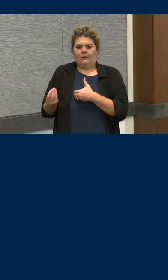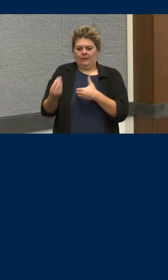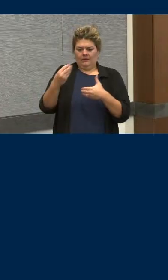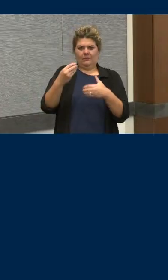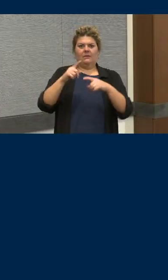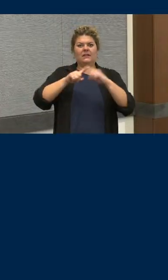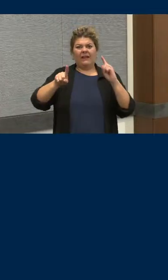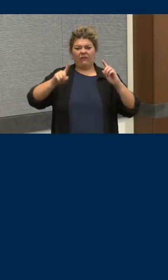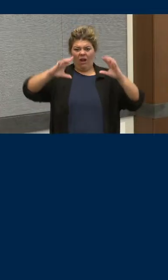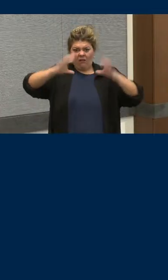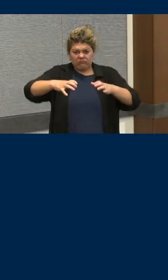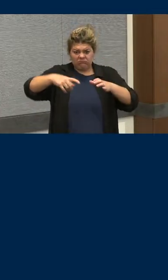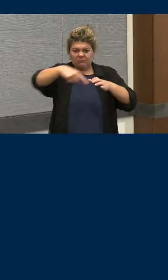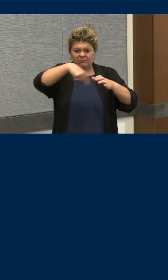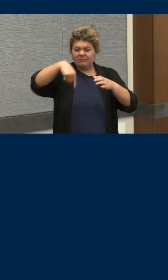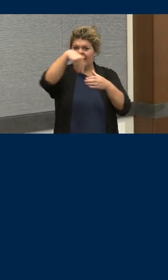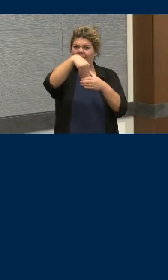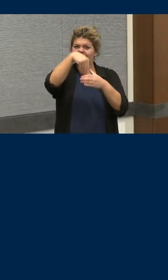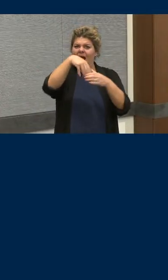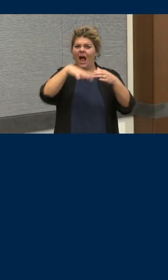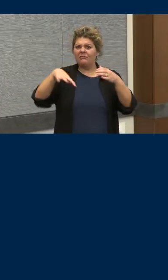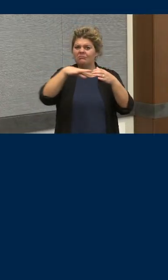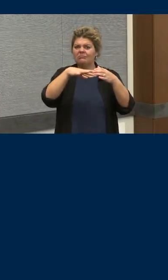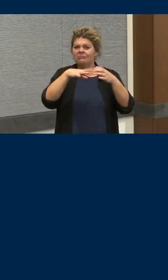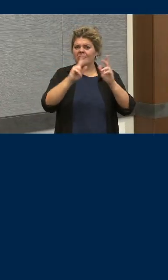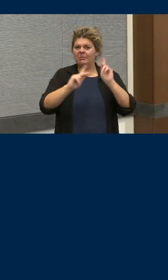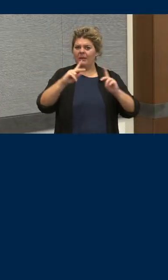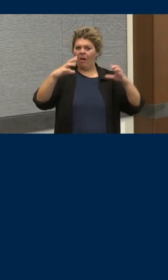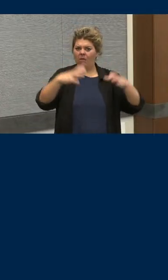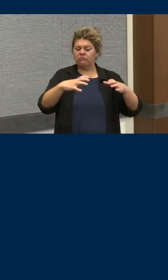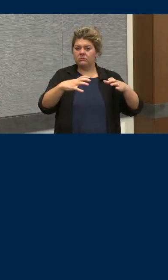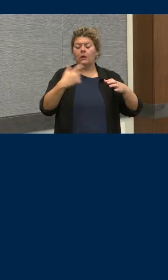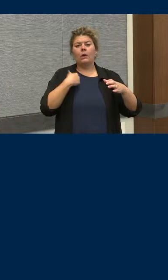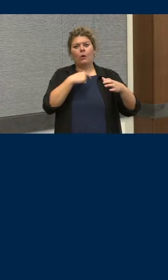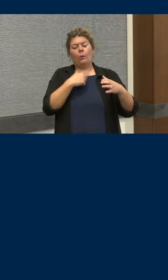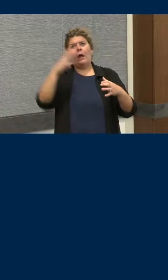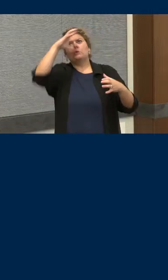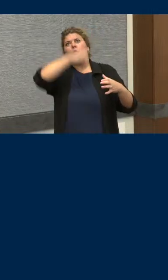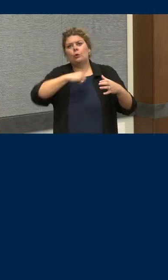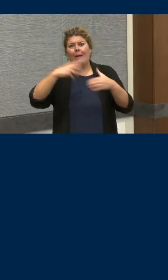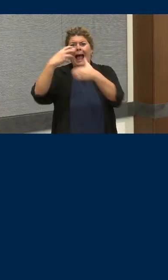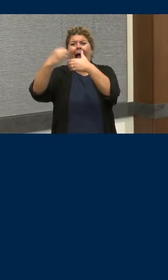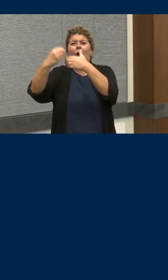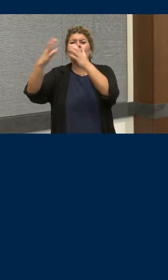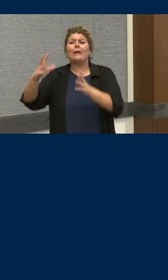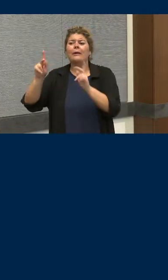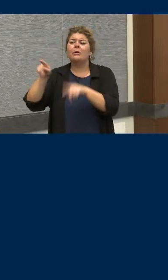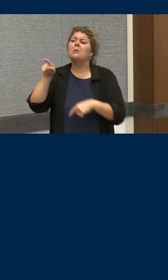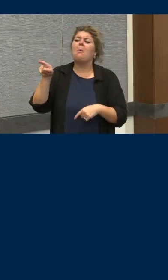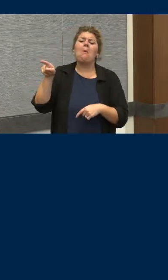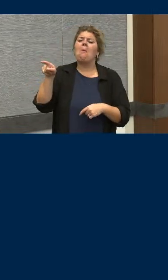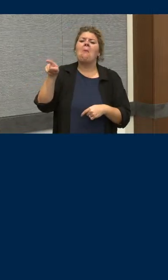commonly assume that an outsider is less knowledgeable and less